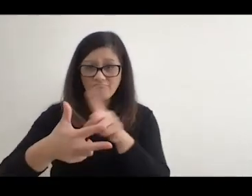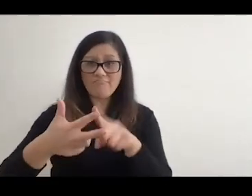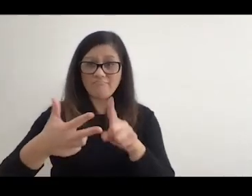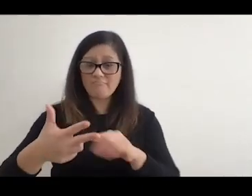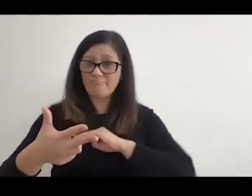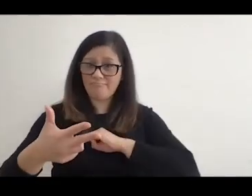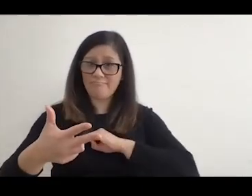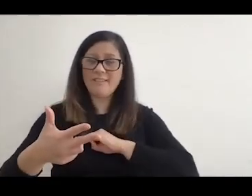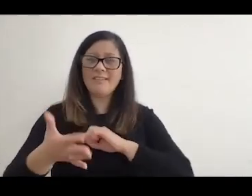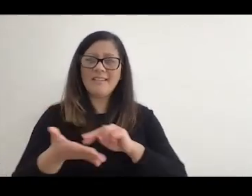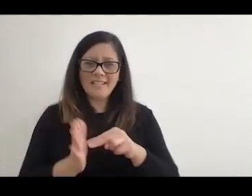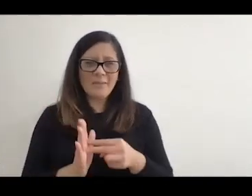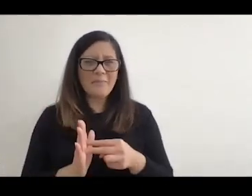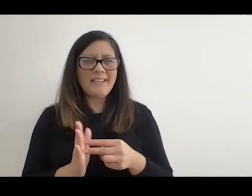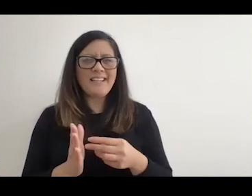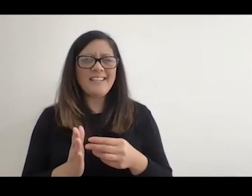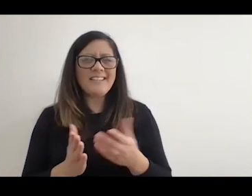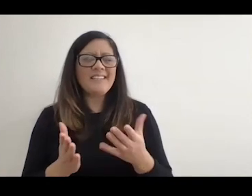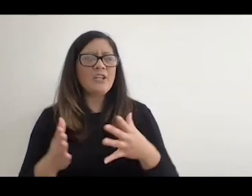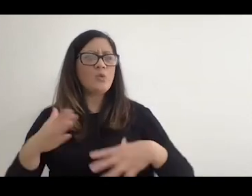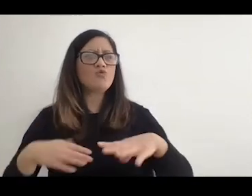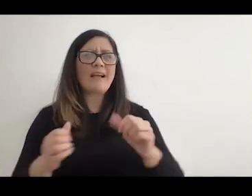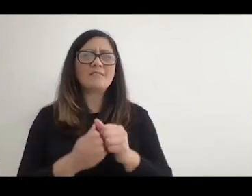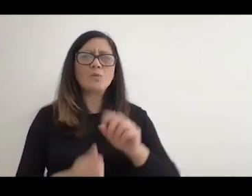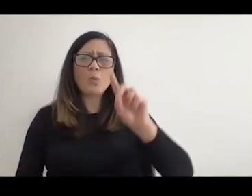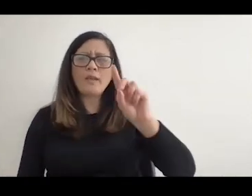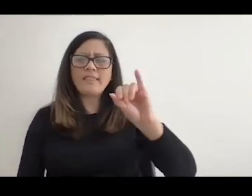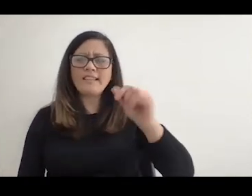you will be able to dress with as much dignity and independence as possible,